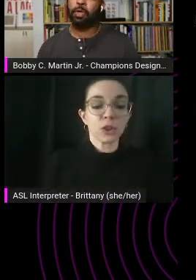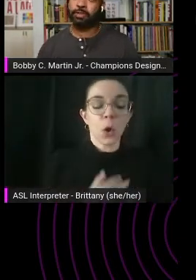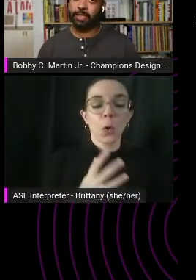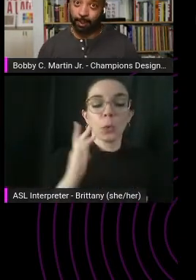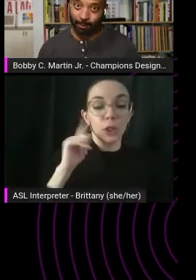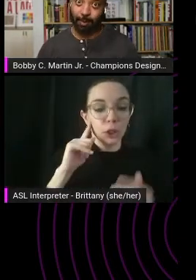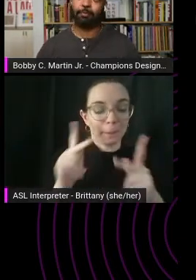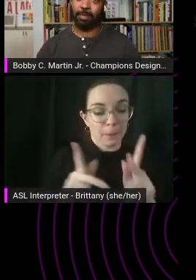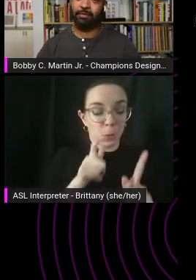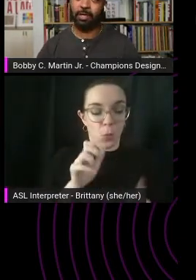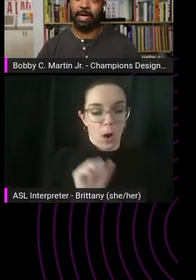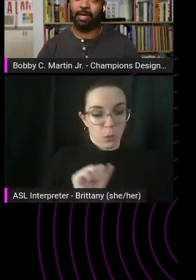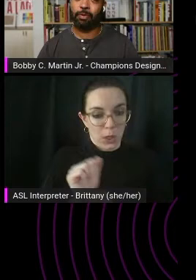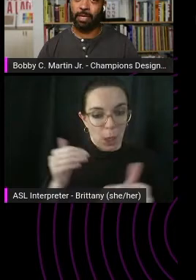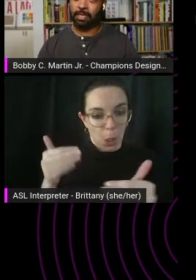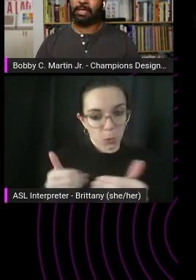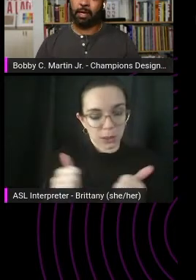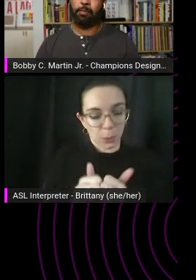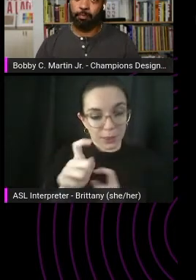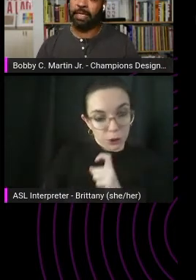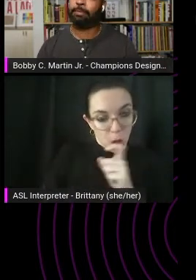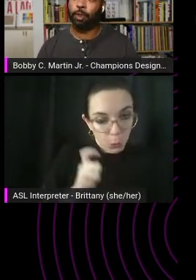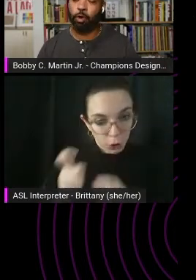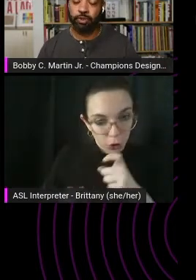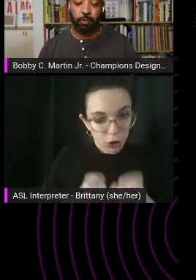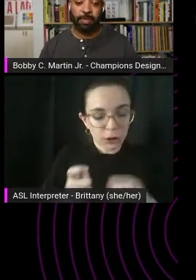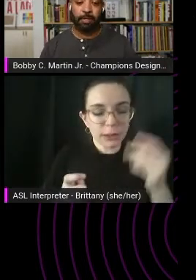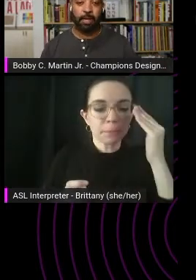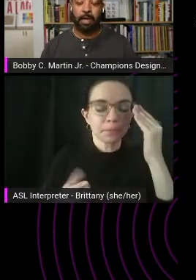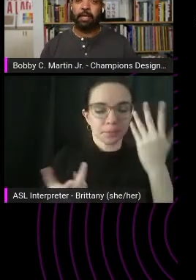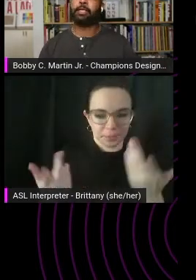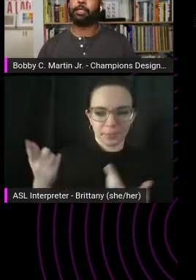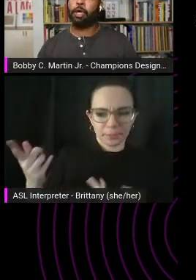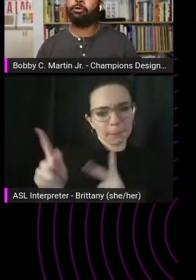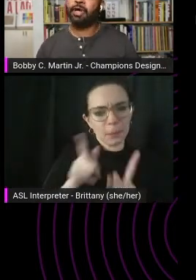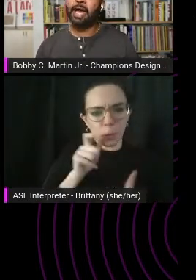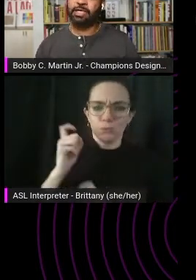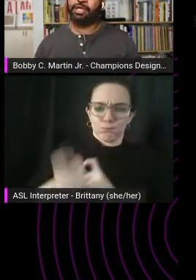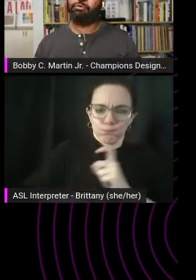the ones that are giving a lot of the money to help keep the doors open, that the donors are actually